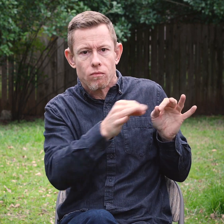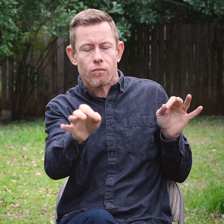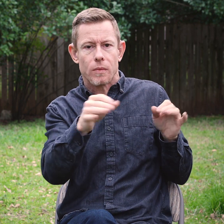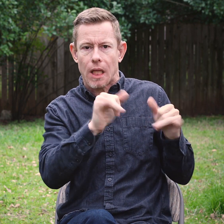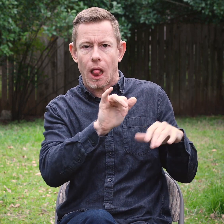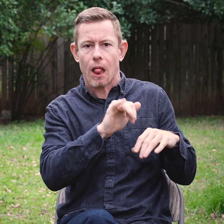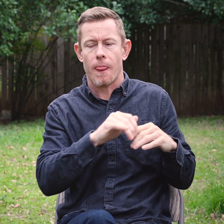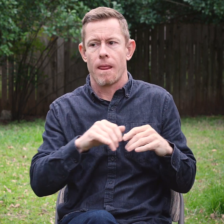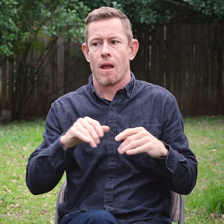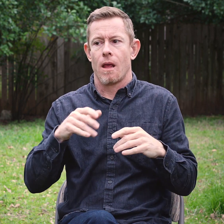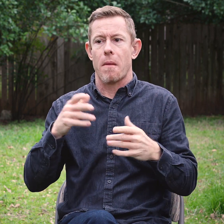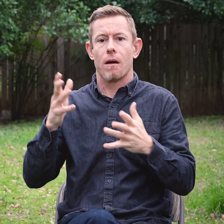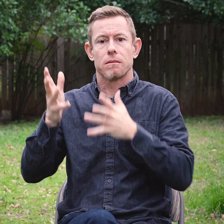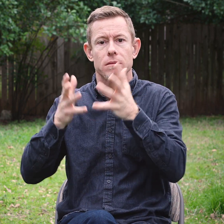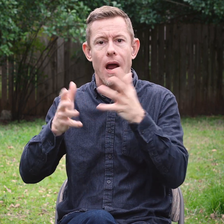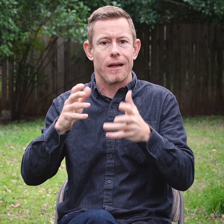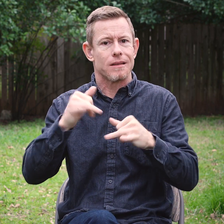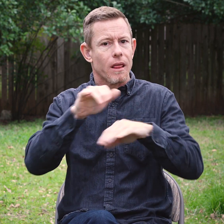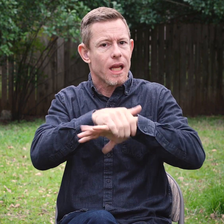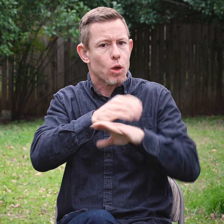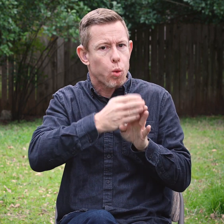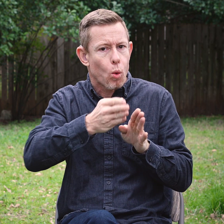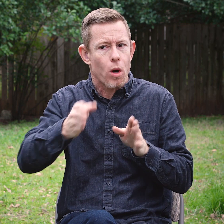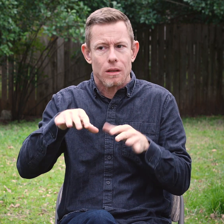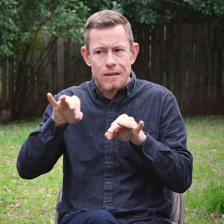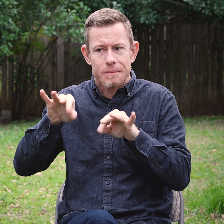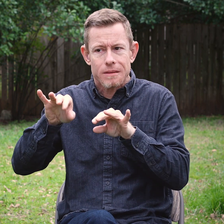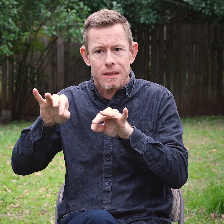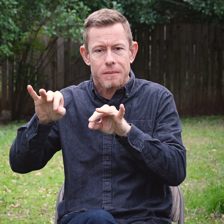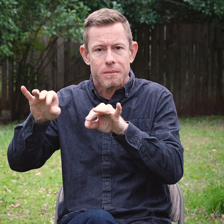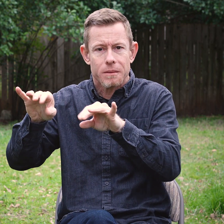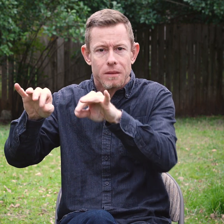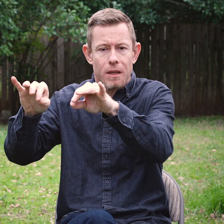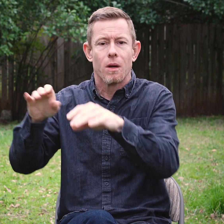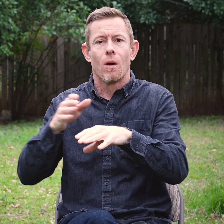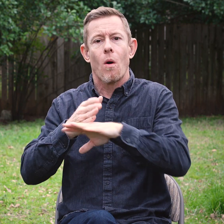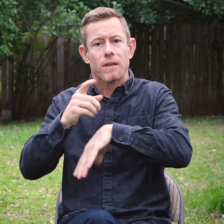My brain was still geared toward English and I signed in English order as I was picking up ASL.